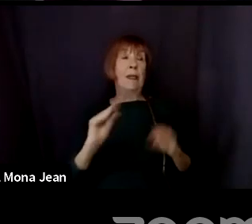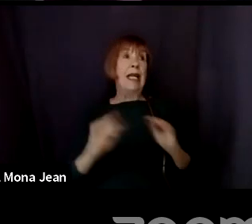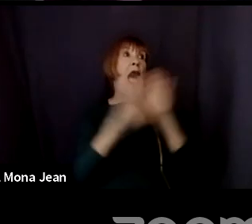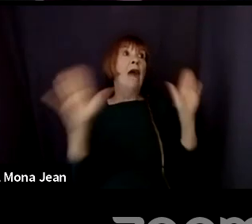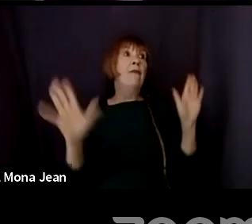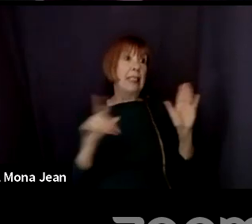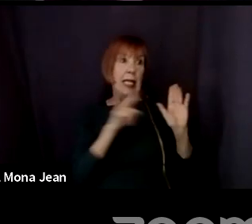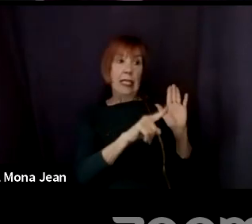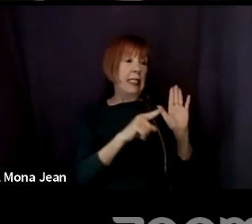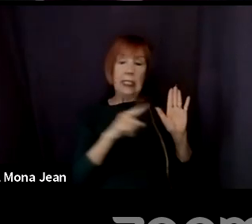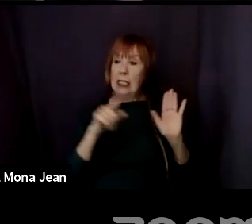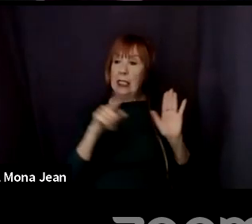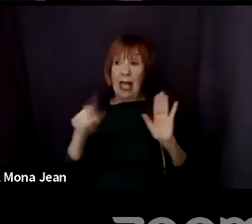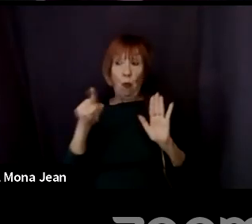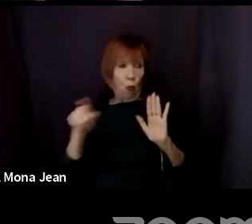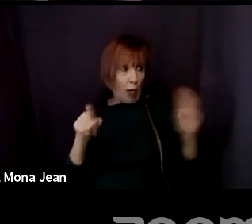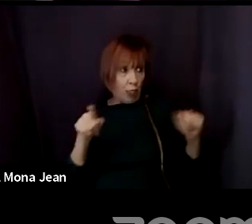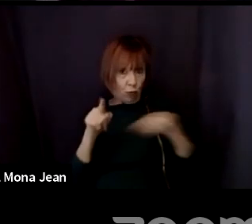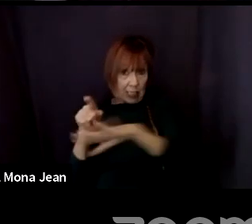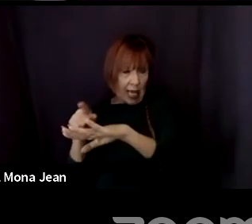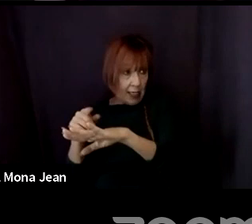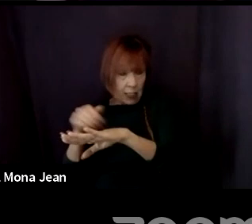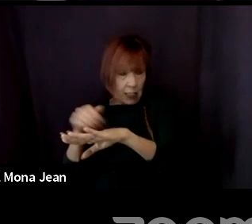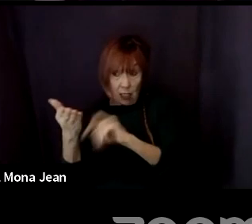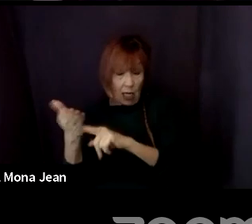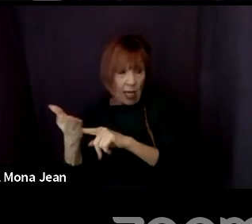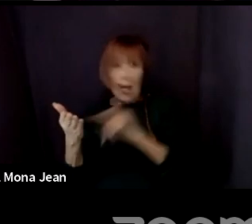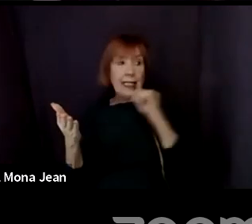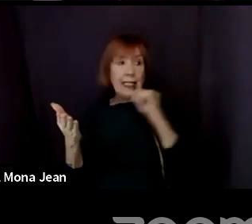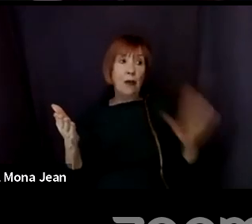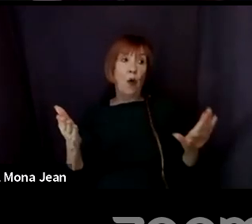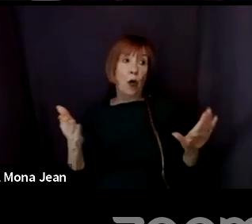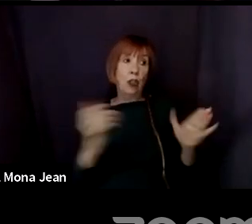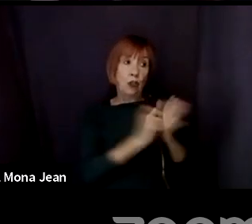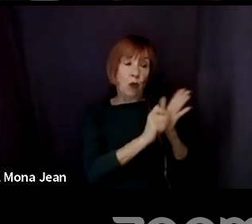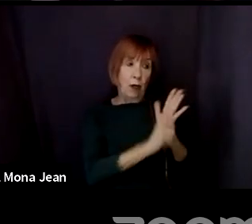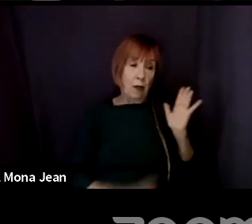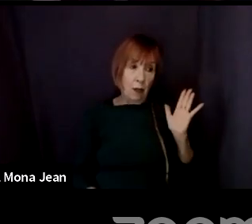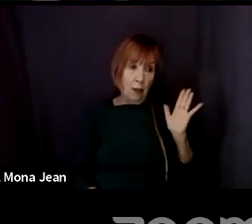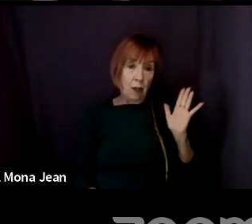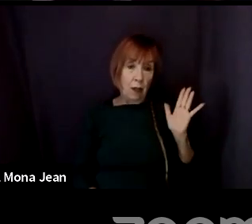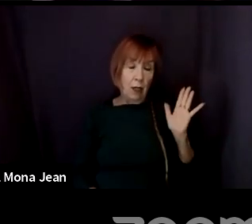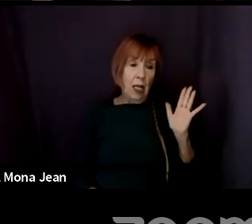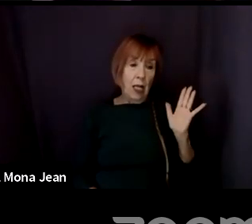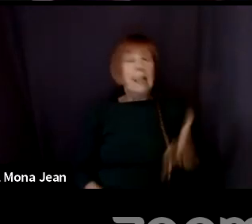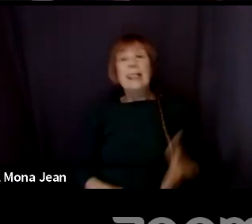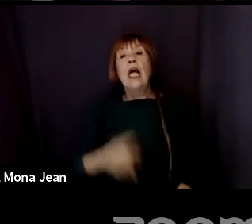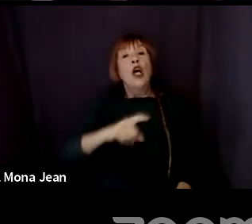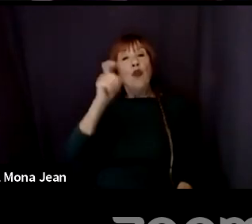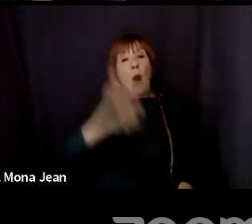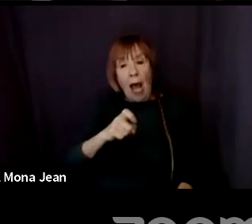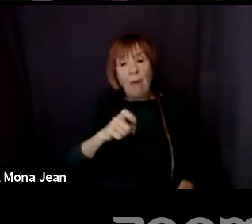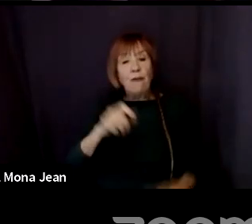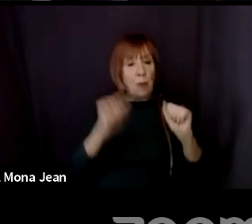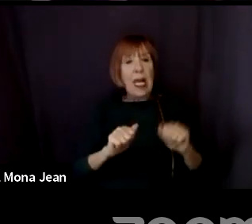I'm gonna put what I put out into the world and I'm not a one shot under that I can actually replicate this over and over and over again.